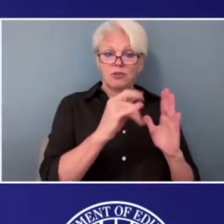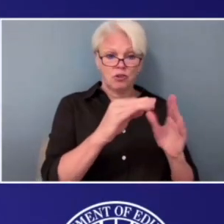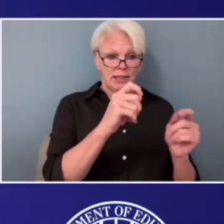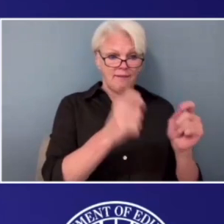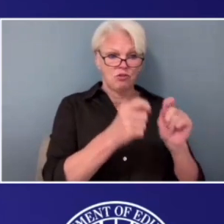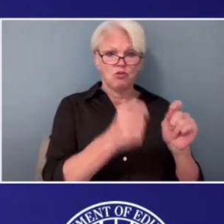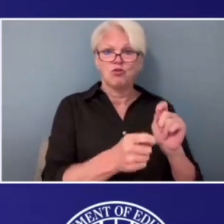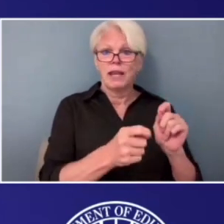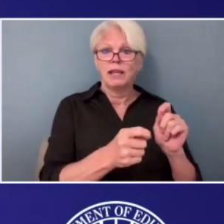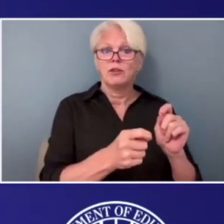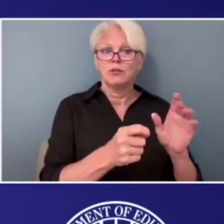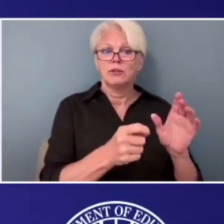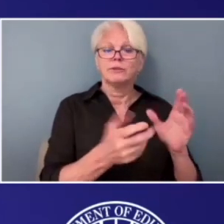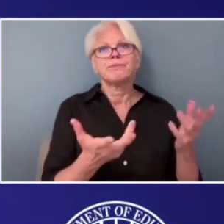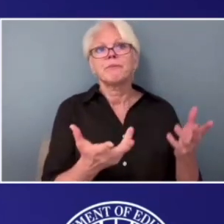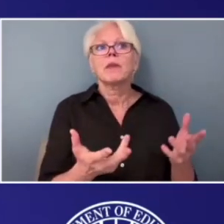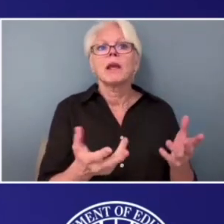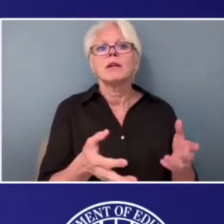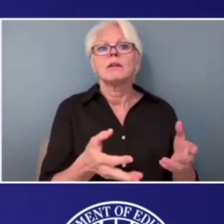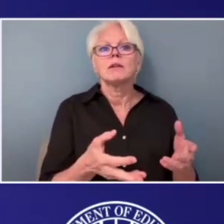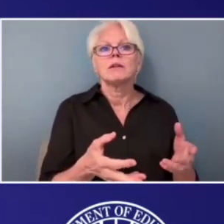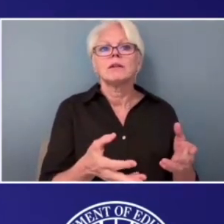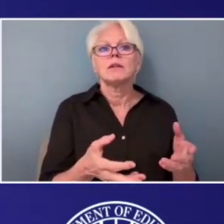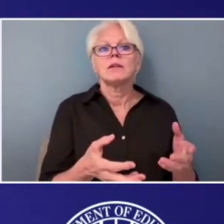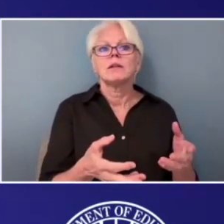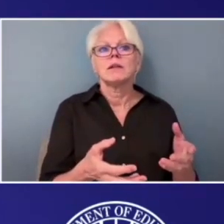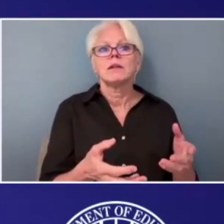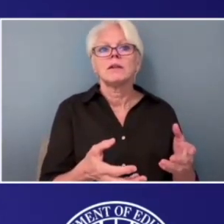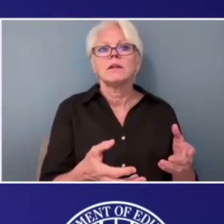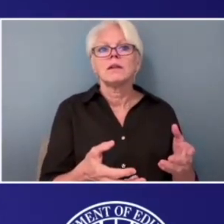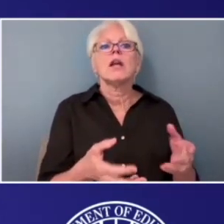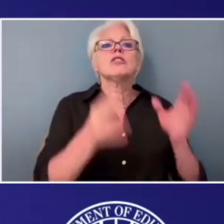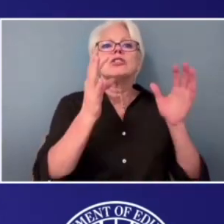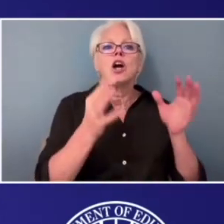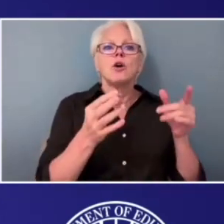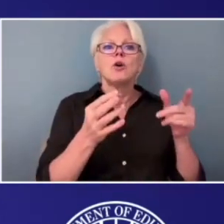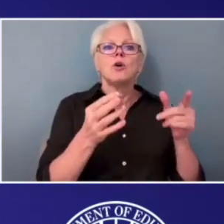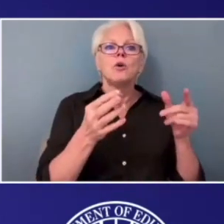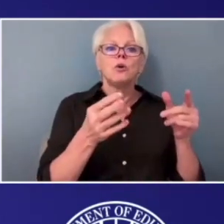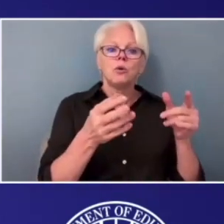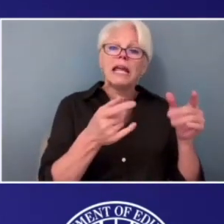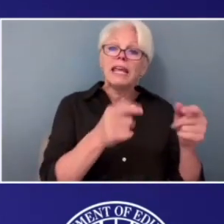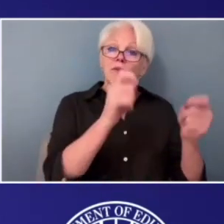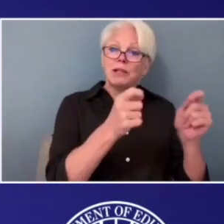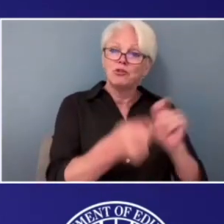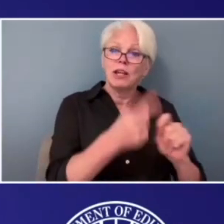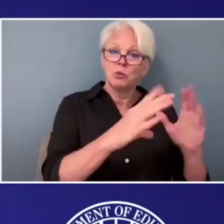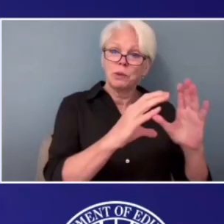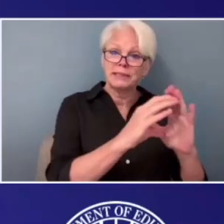or determine whether changes in one section override authority in another section, and how that authority has been